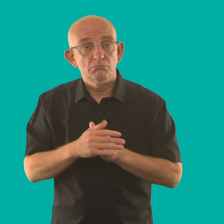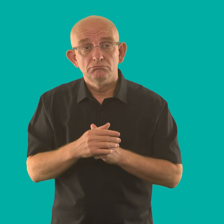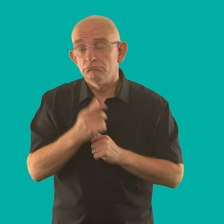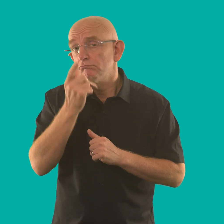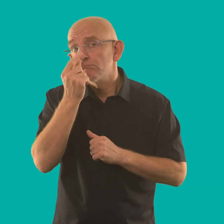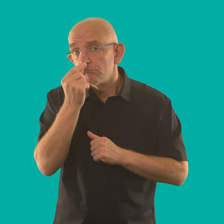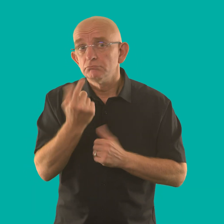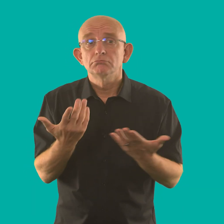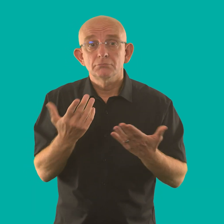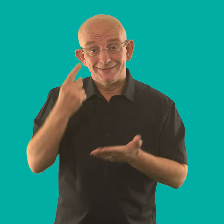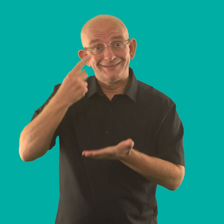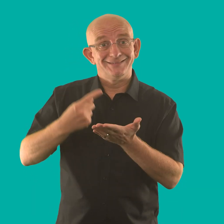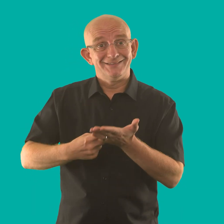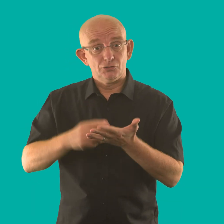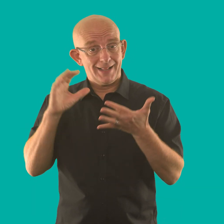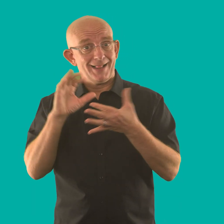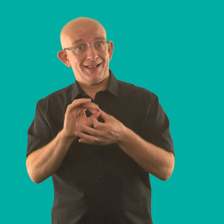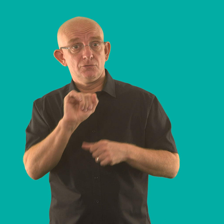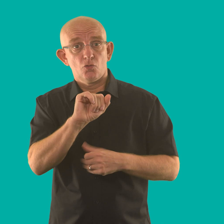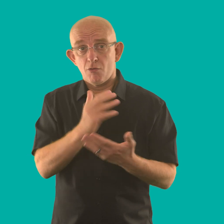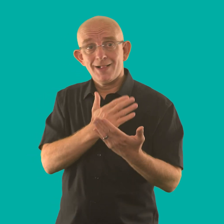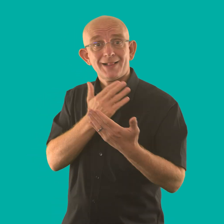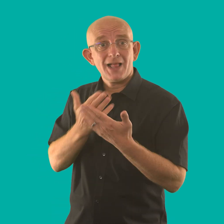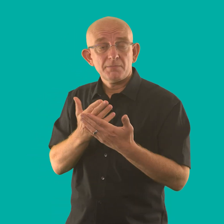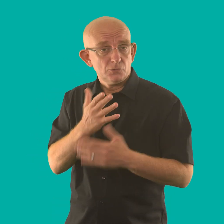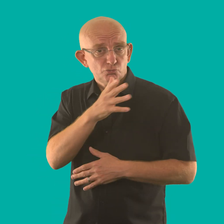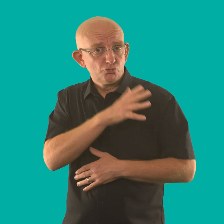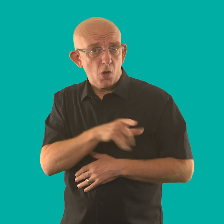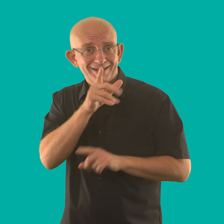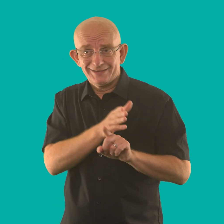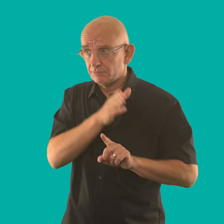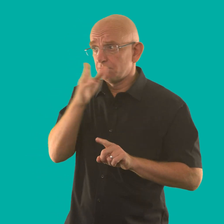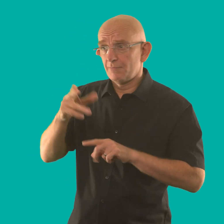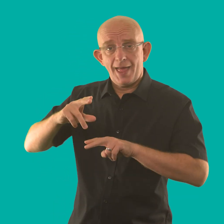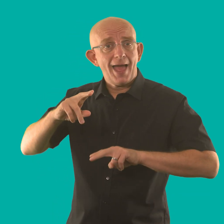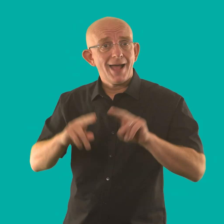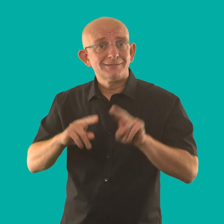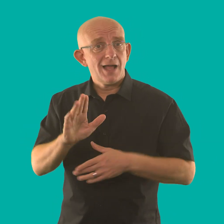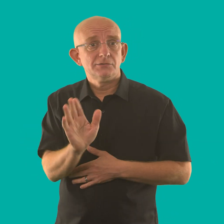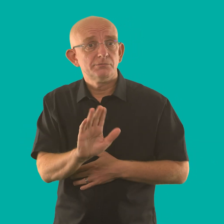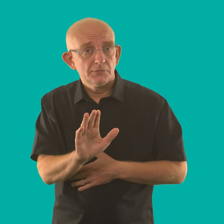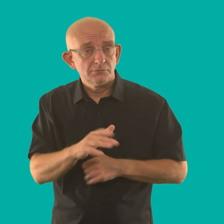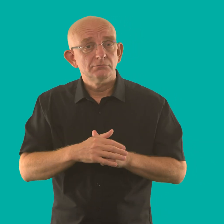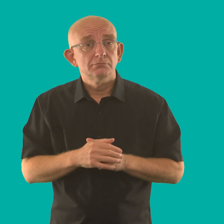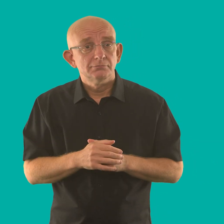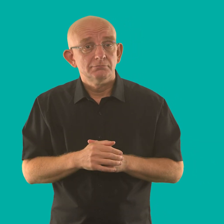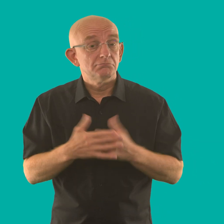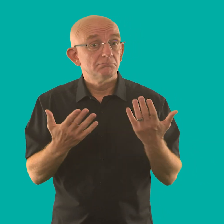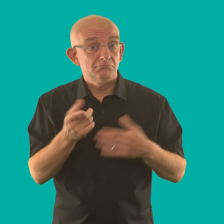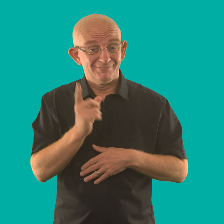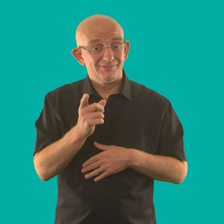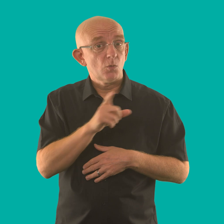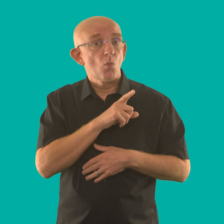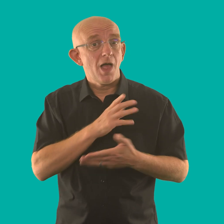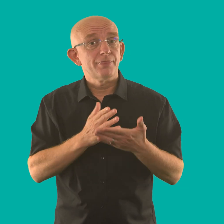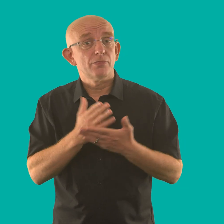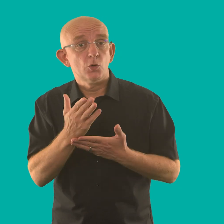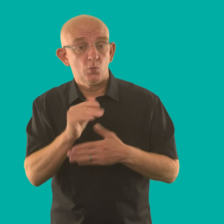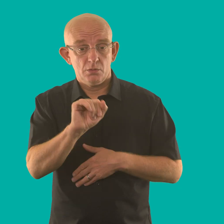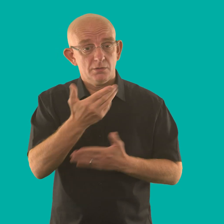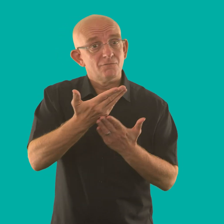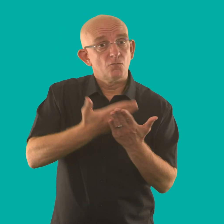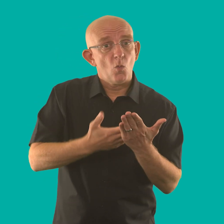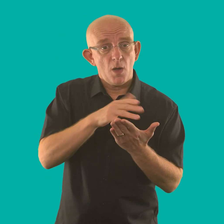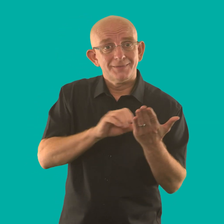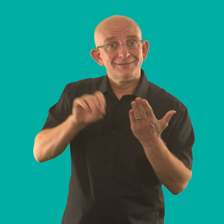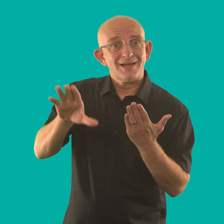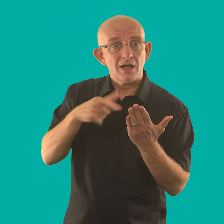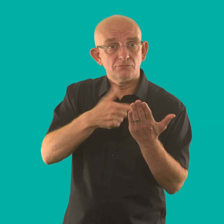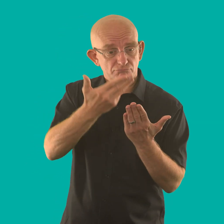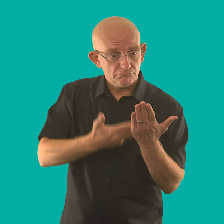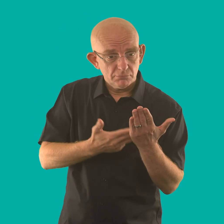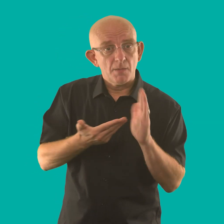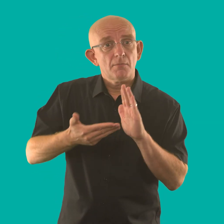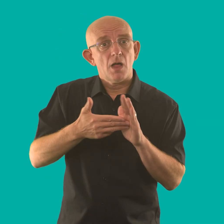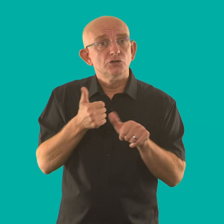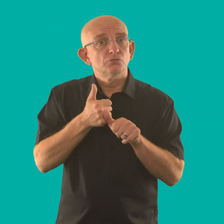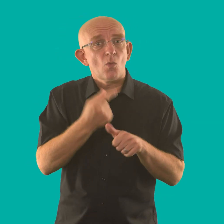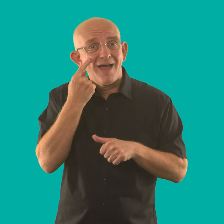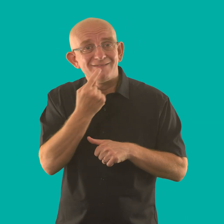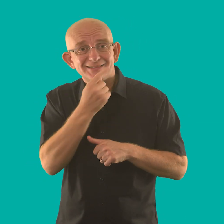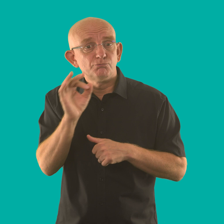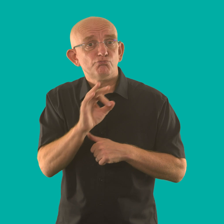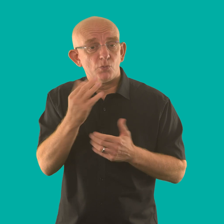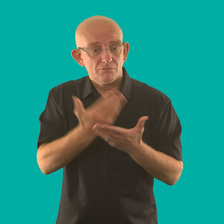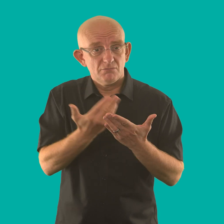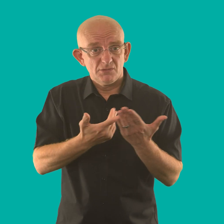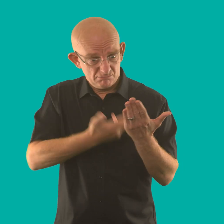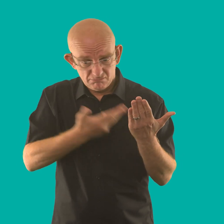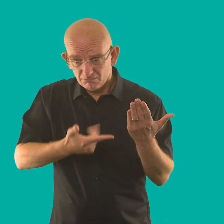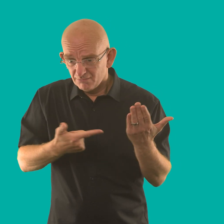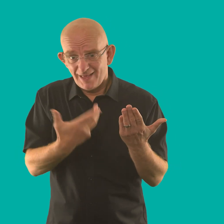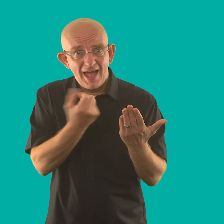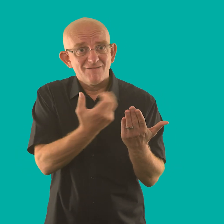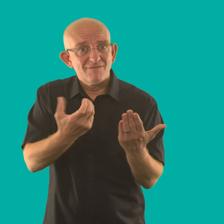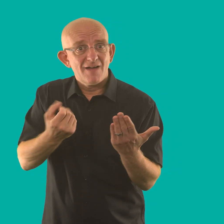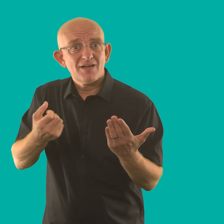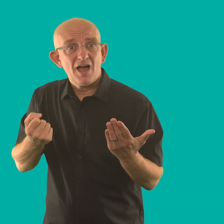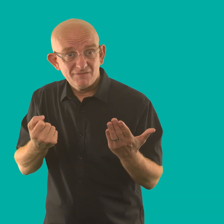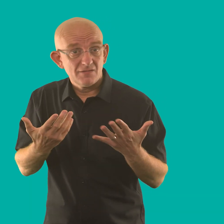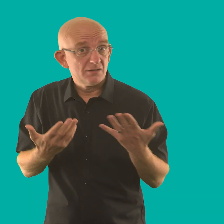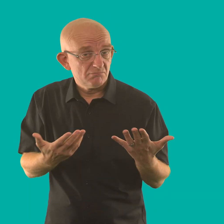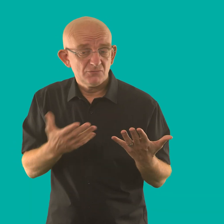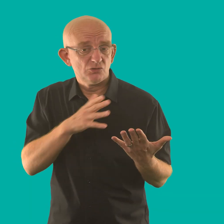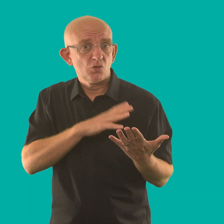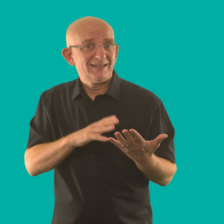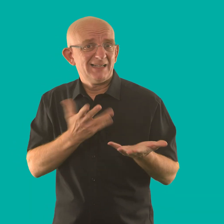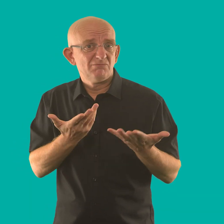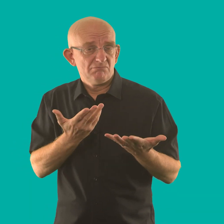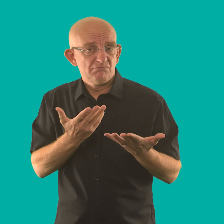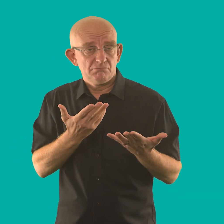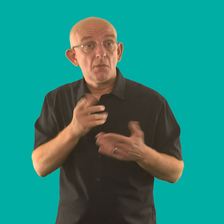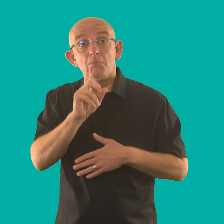We can sometimes make a decision on your claim without you attending an assessment, if there is enough information on your form and supporting evidence.